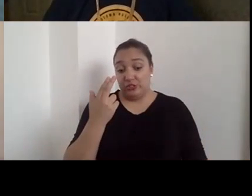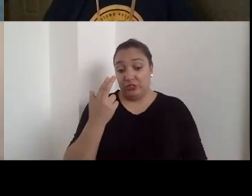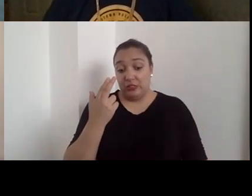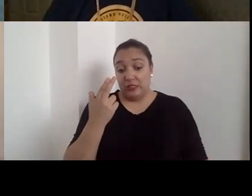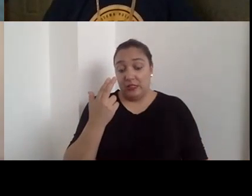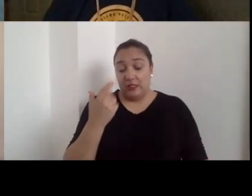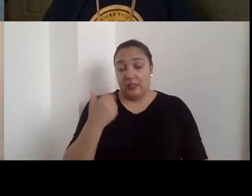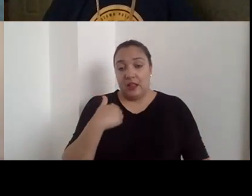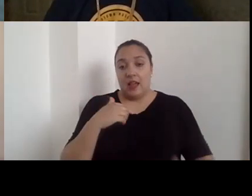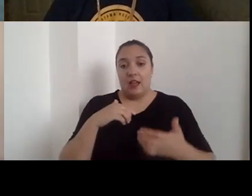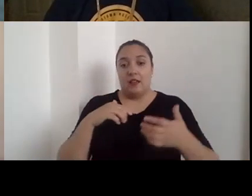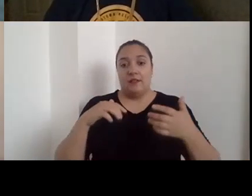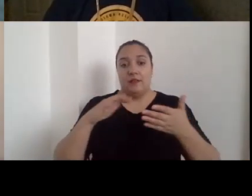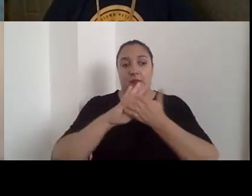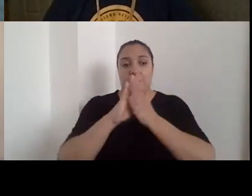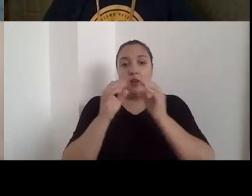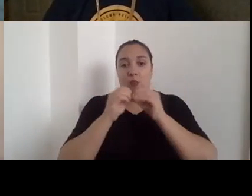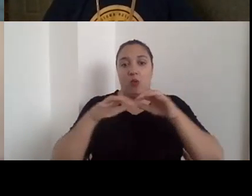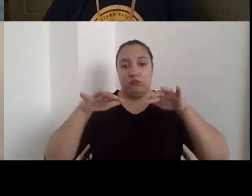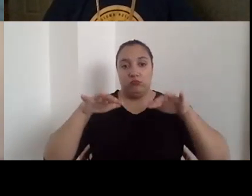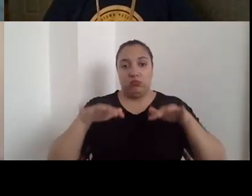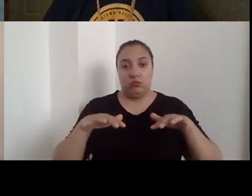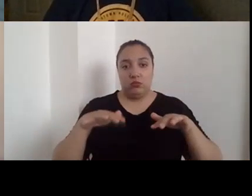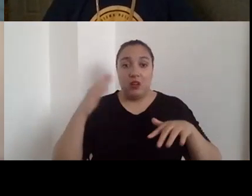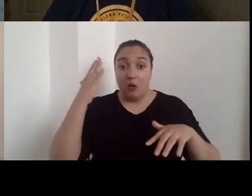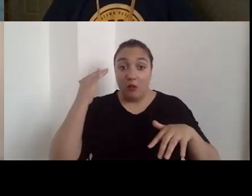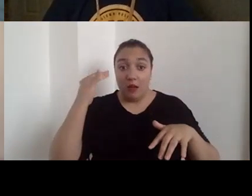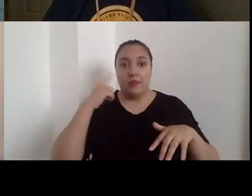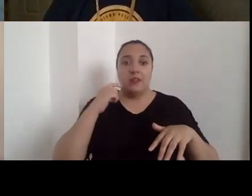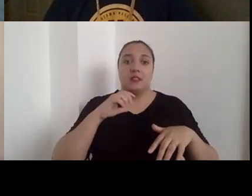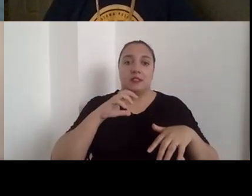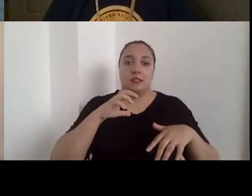as a result of grief because, again, my